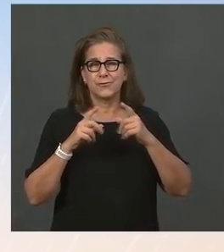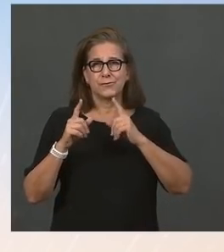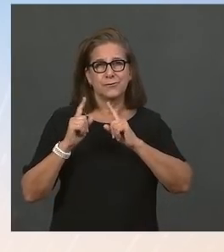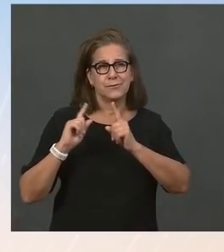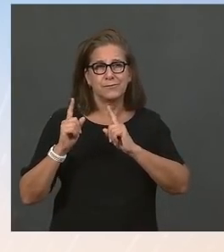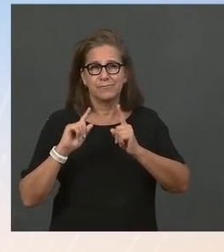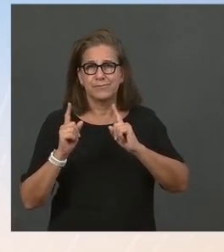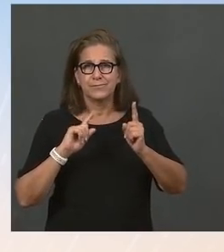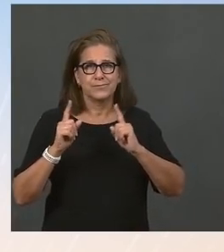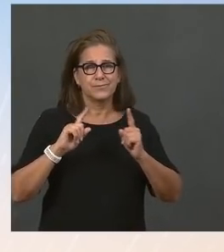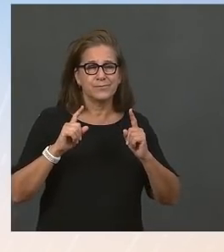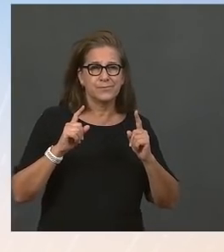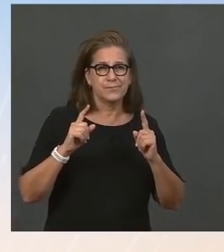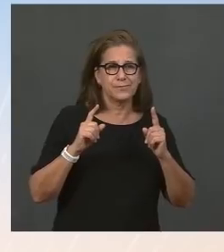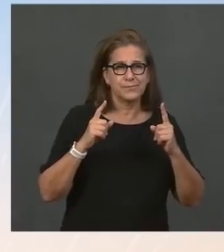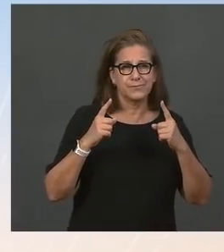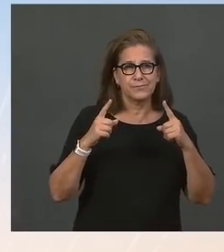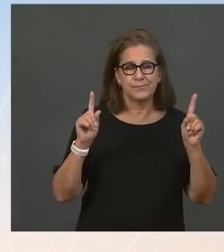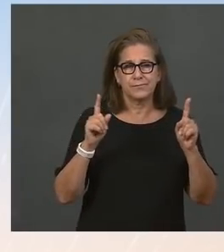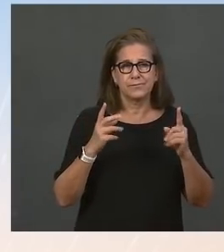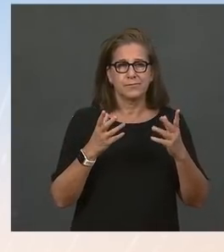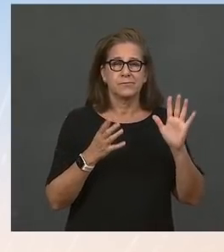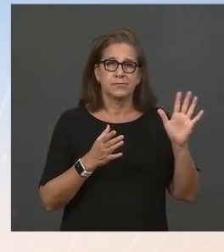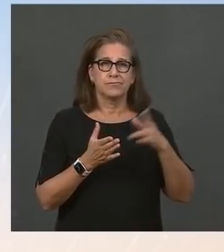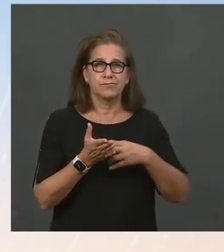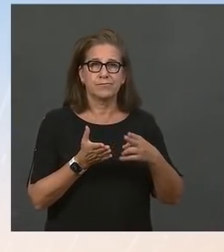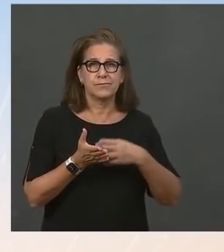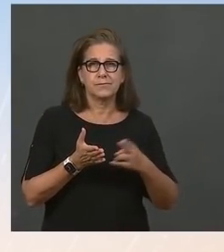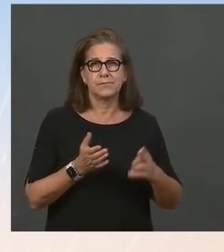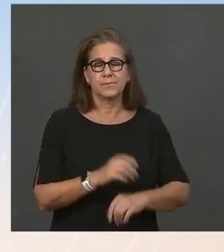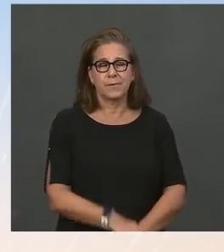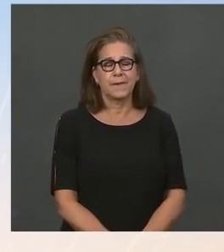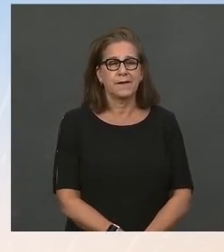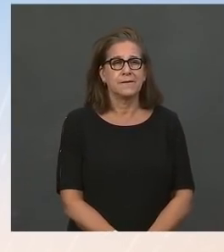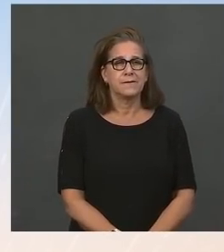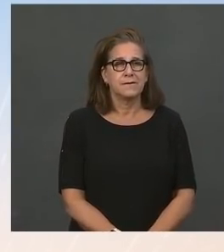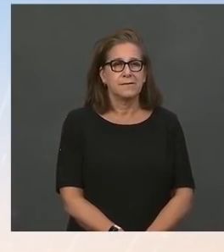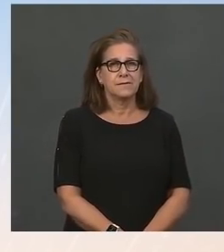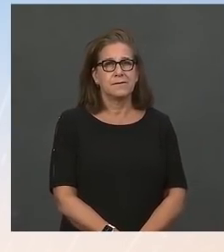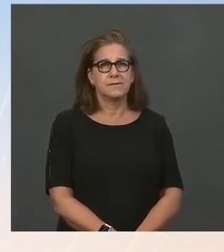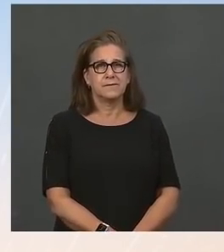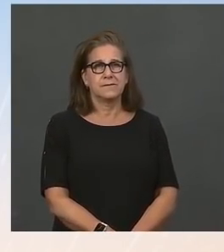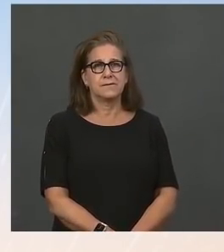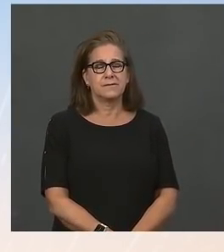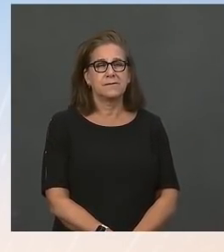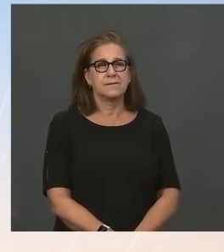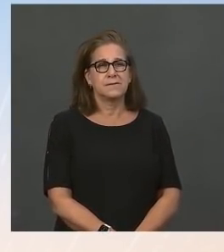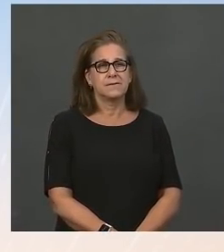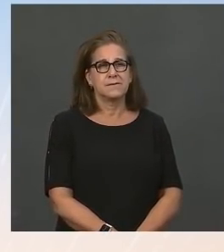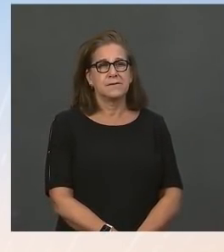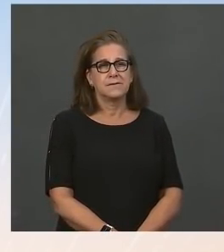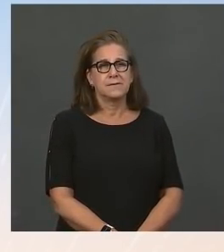The Press: He mused that he could go into the Strategic Petroleum Reserve and that could bring the cost down. He said it would still be above $3.00. Will he do that?